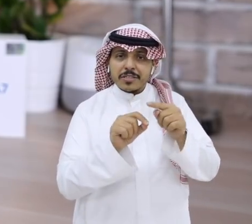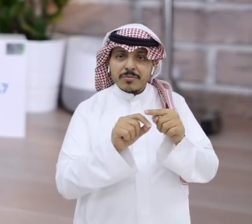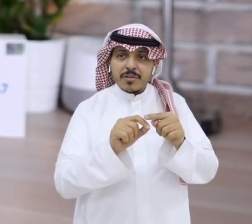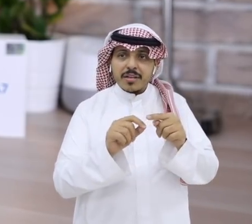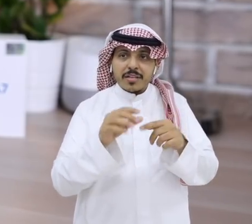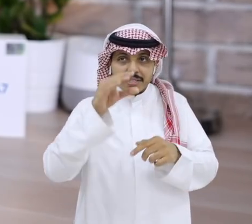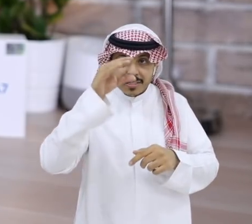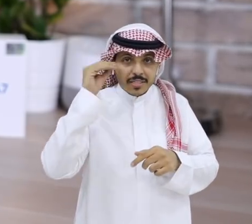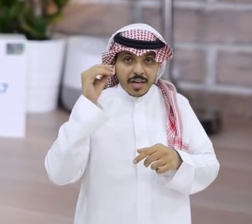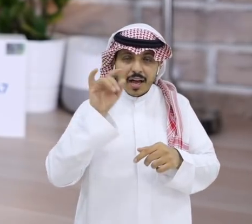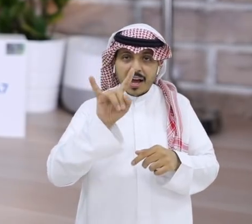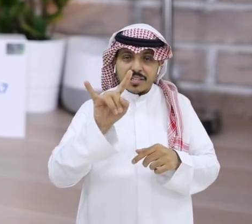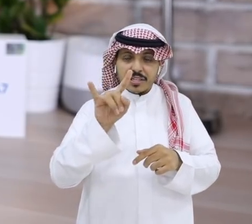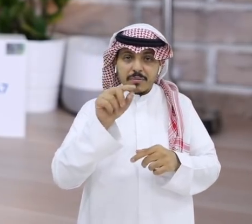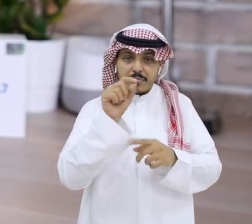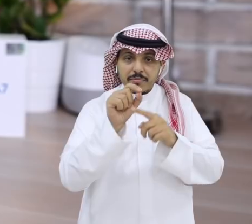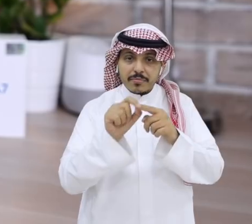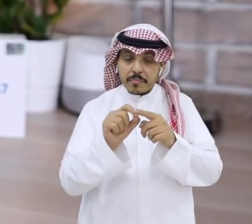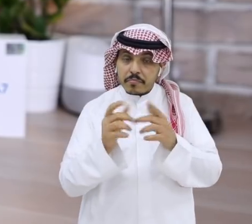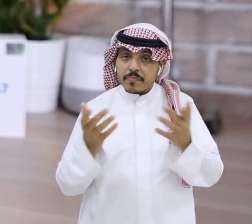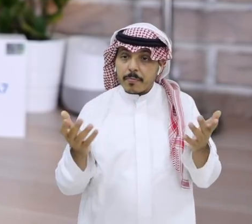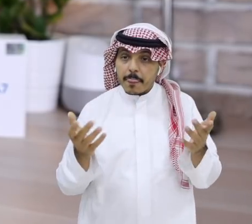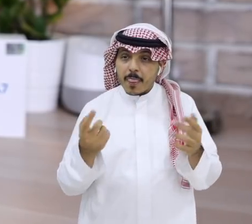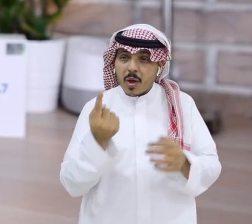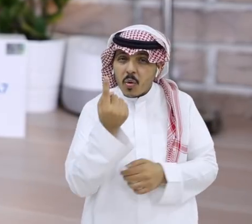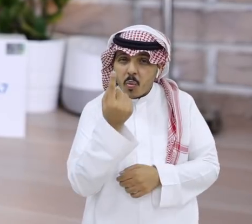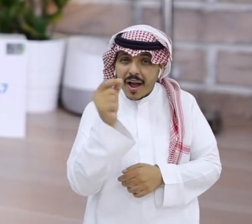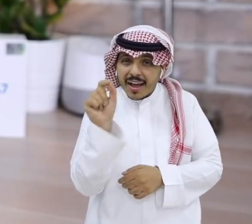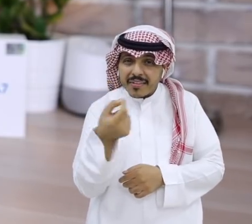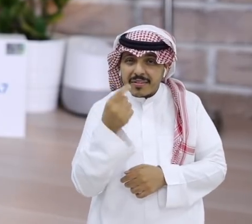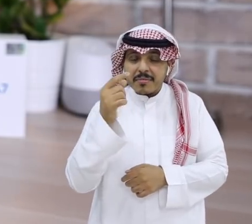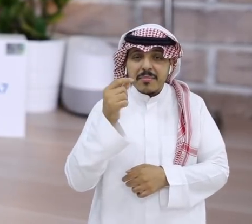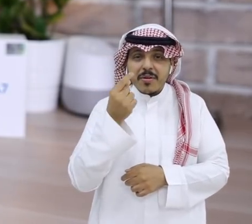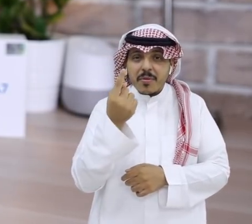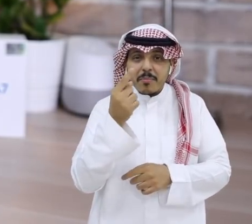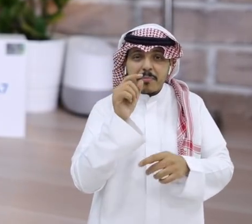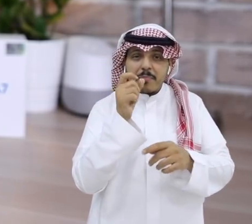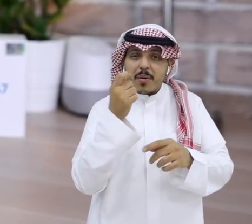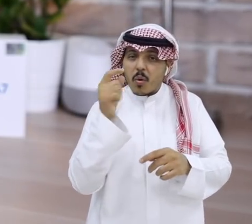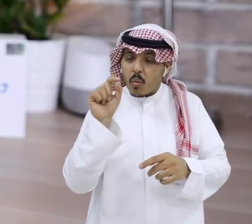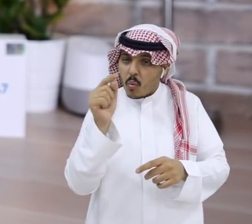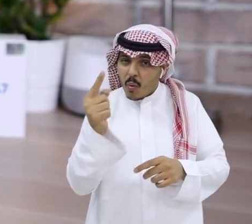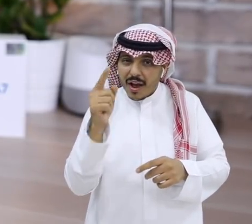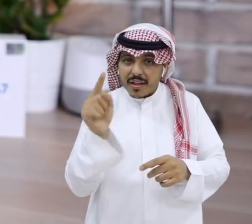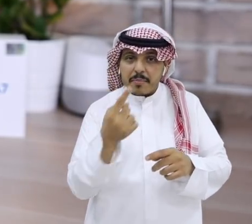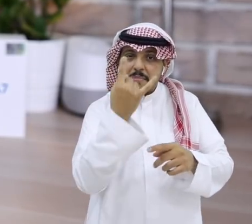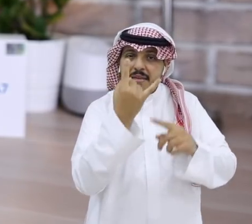While Samsung was -10%! Apple change was 1%! Apple's change is also decreasing.